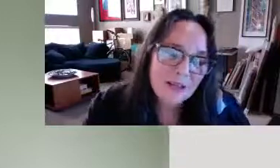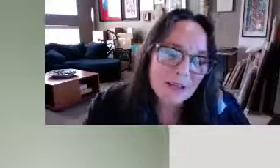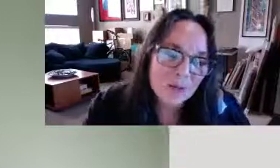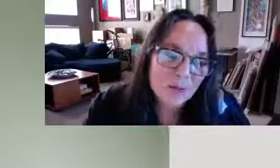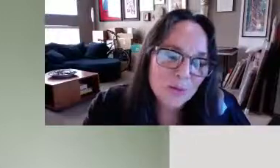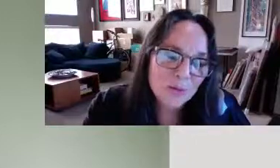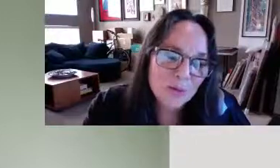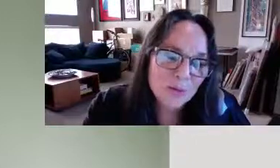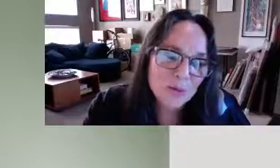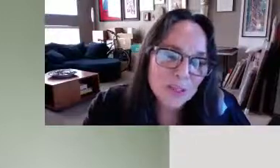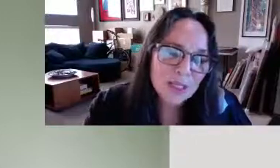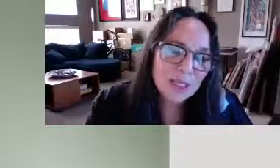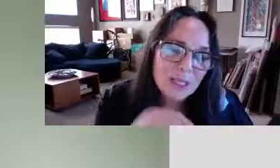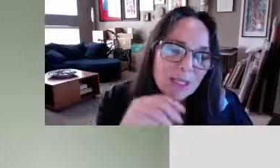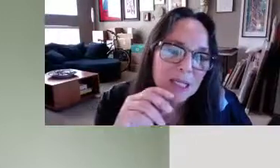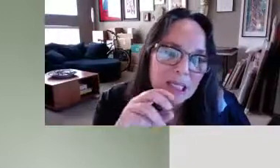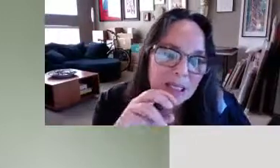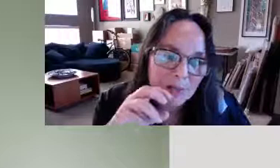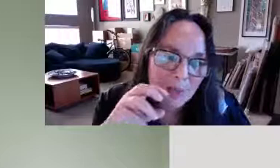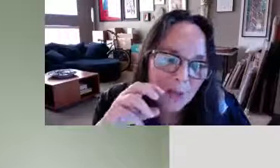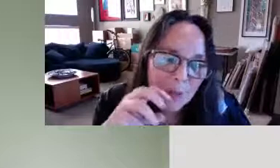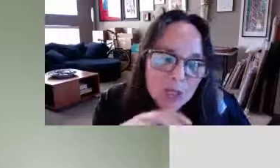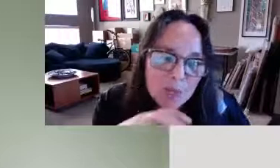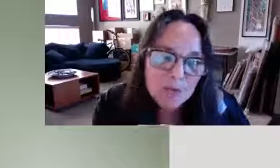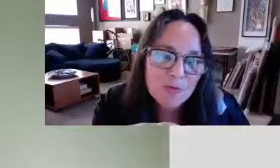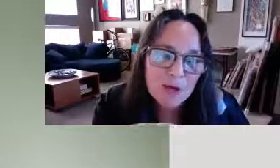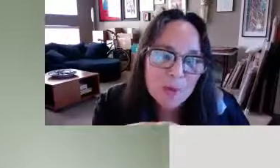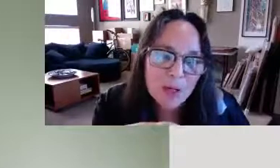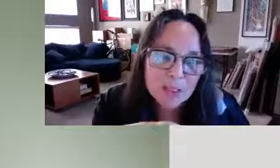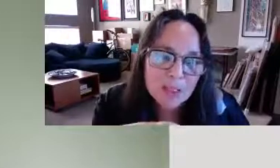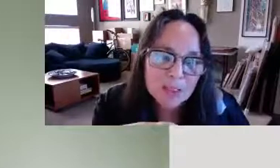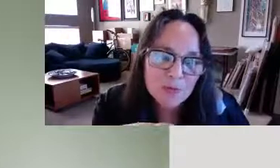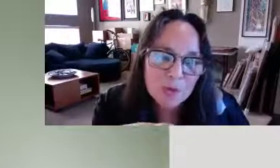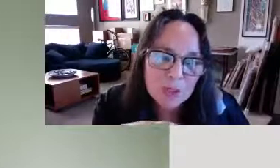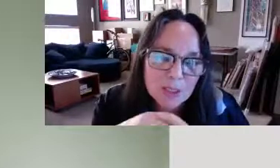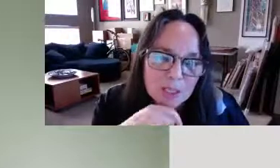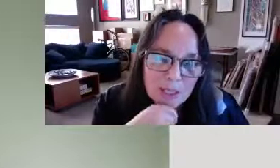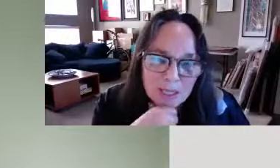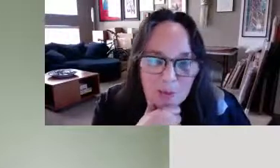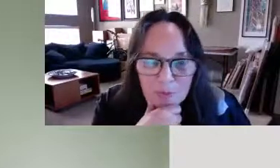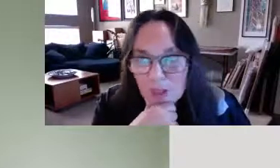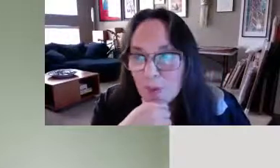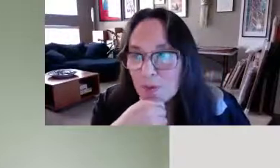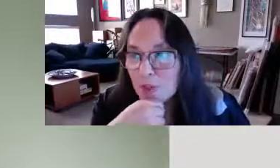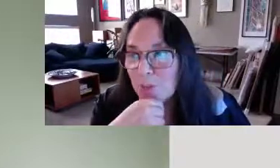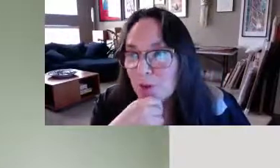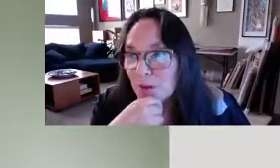you know there there's in working with fire boxes of course you know i'm thinking about the spirit